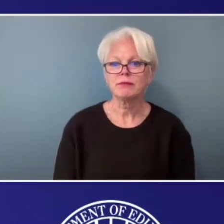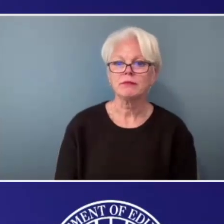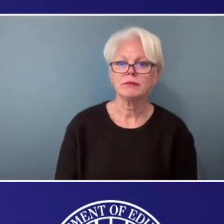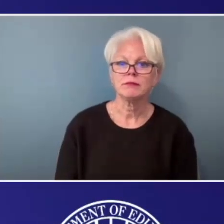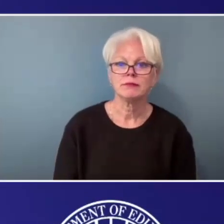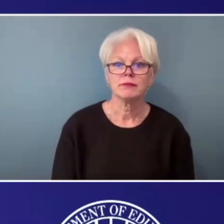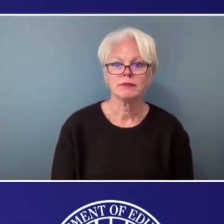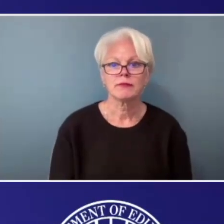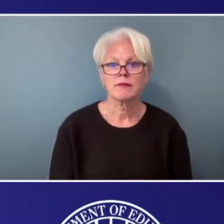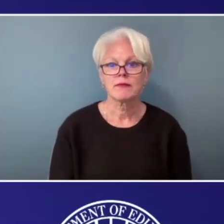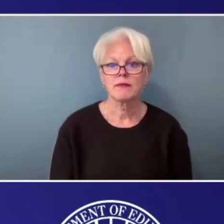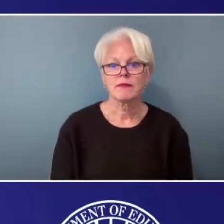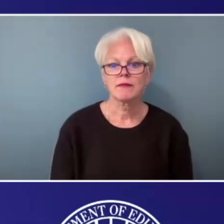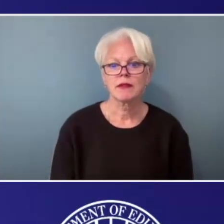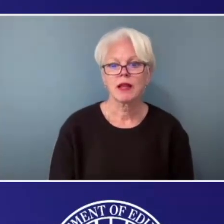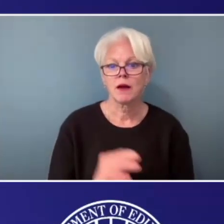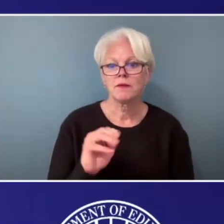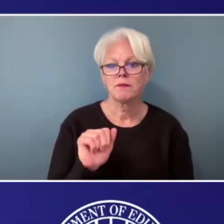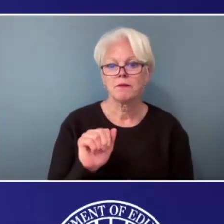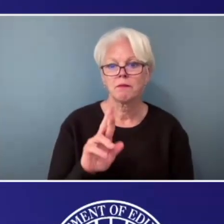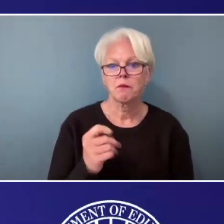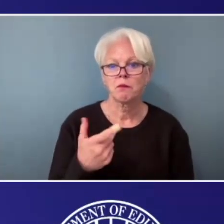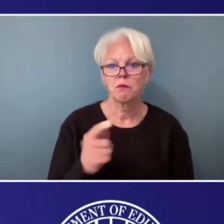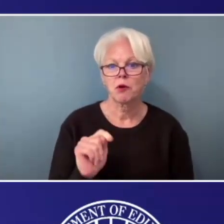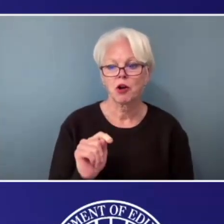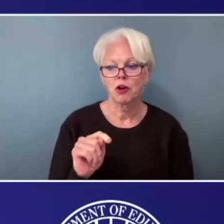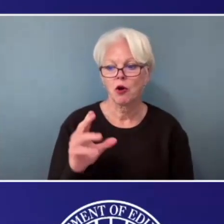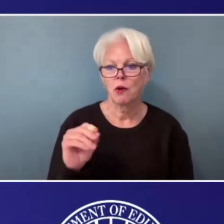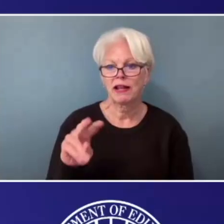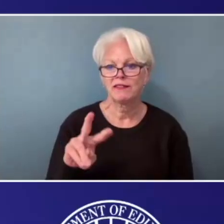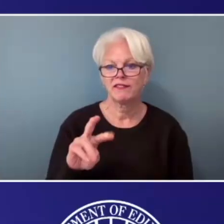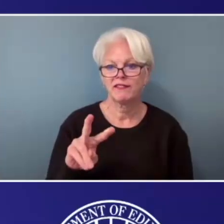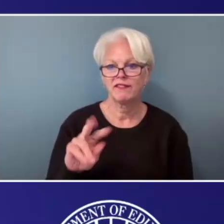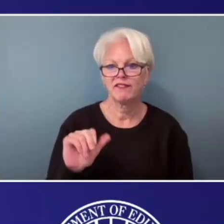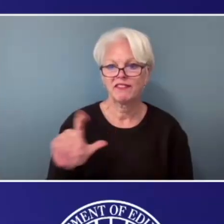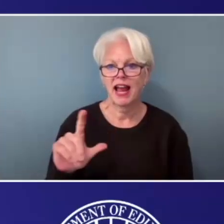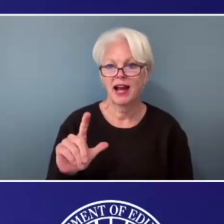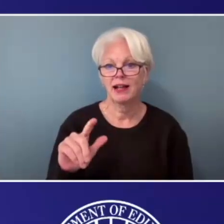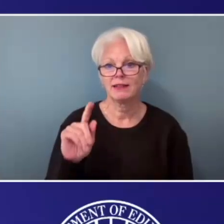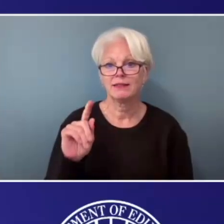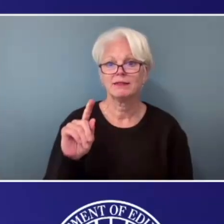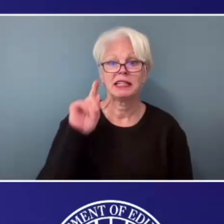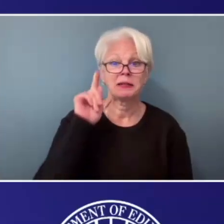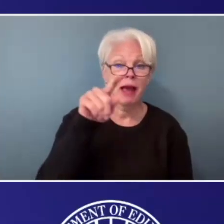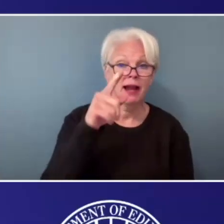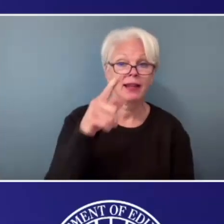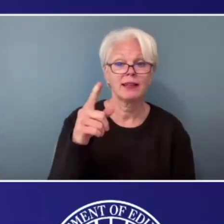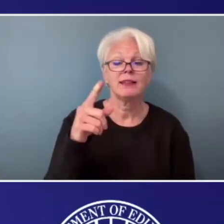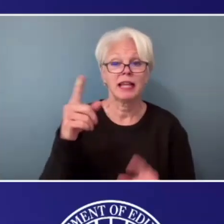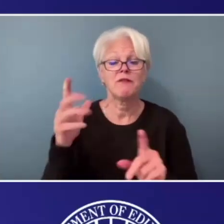So we have Margo and Val in the back. If you could go with them, they will take you to the conference room.